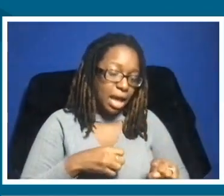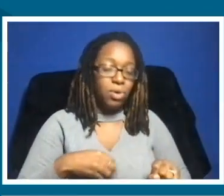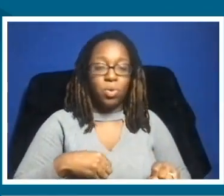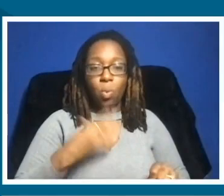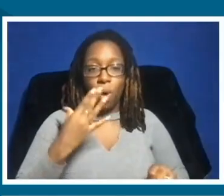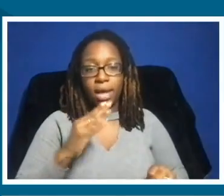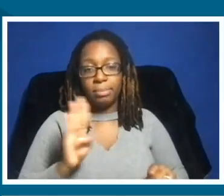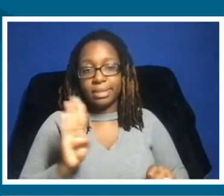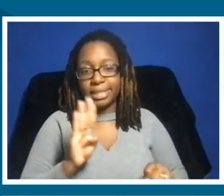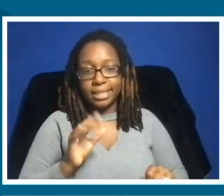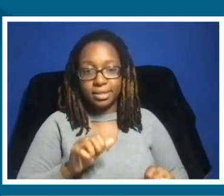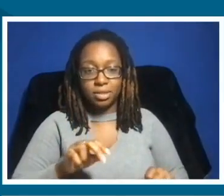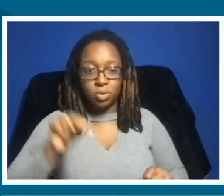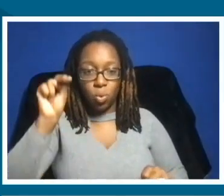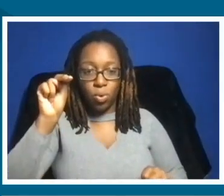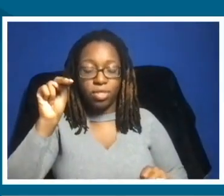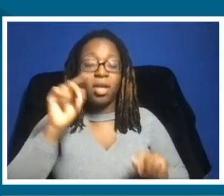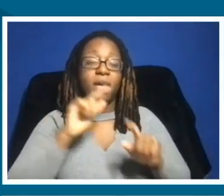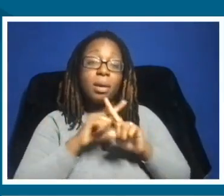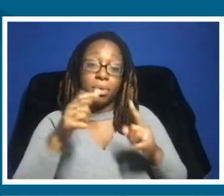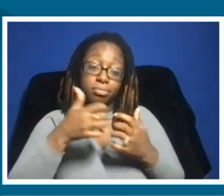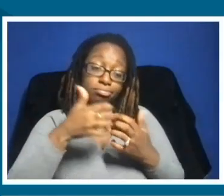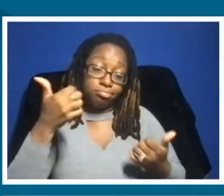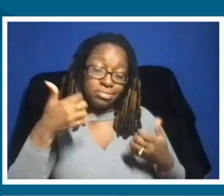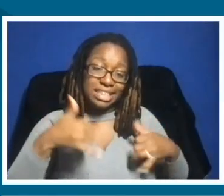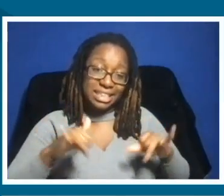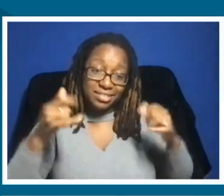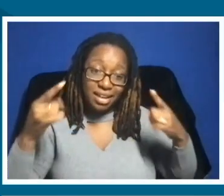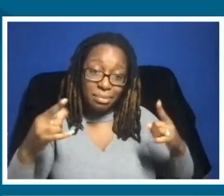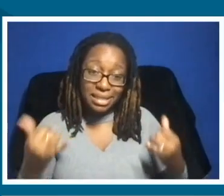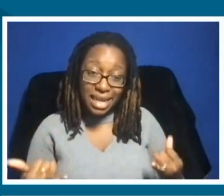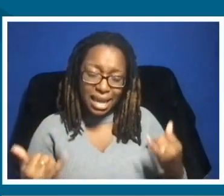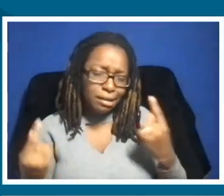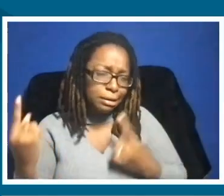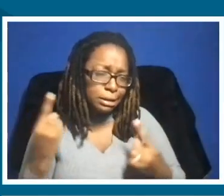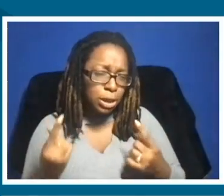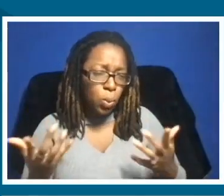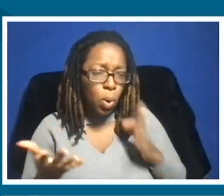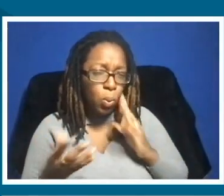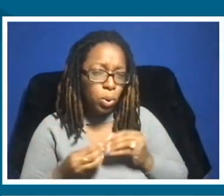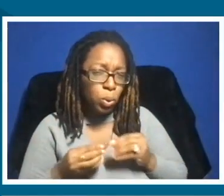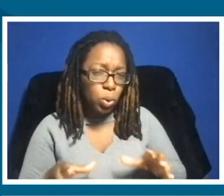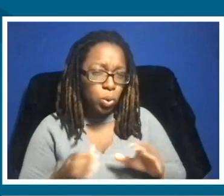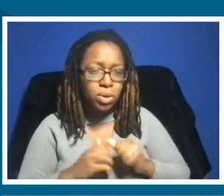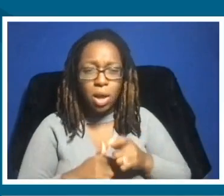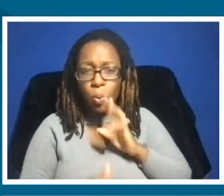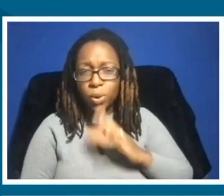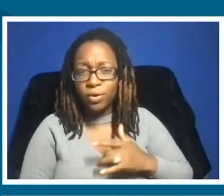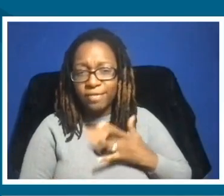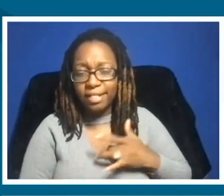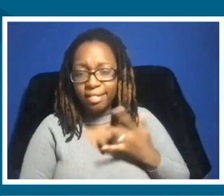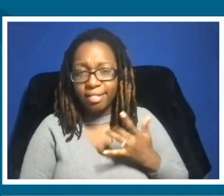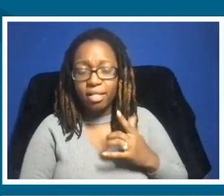if segregation still existed today think about it what would you lose how would